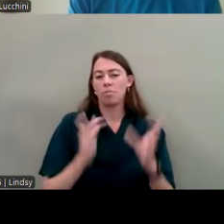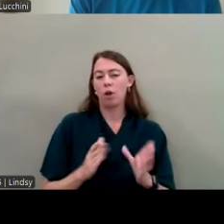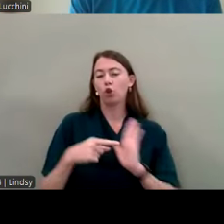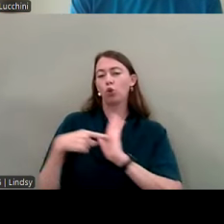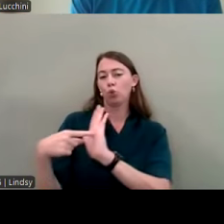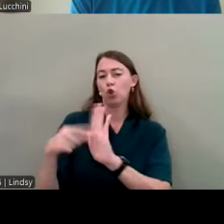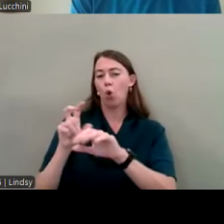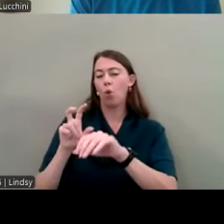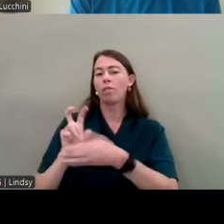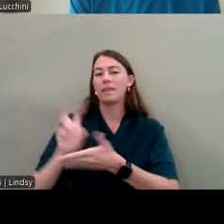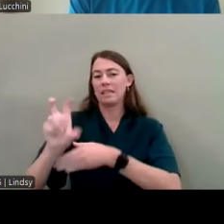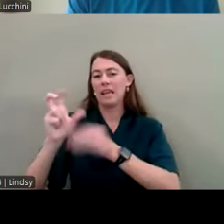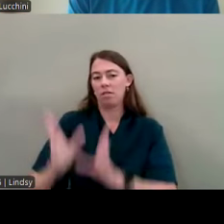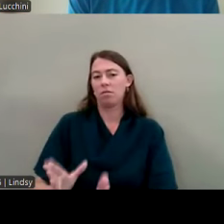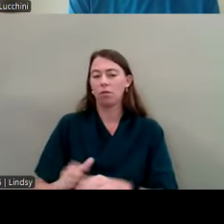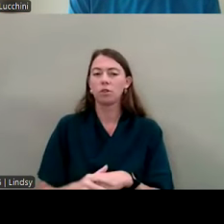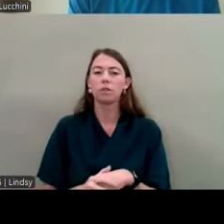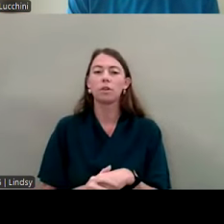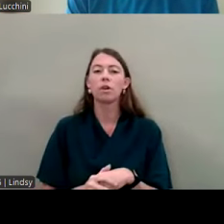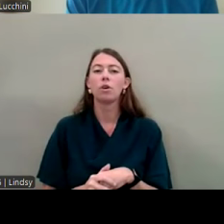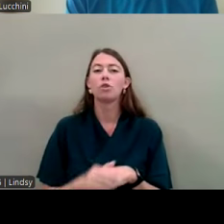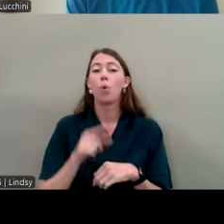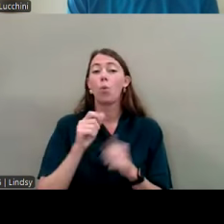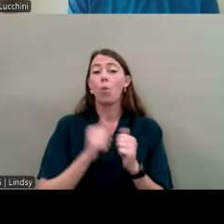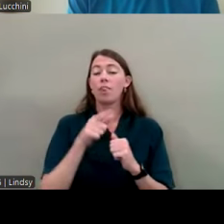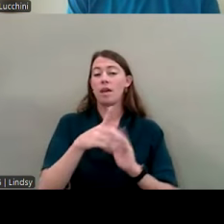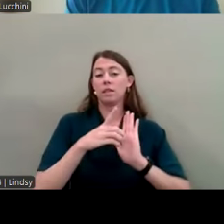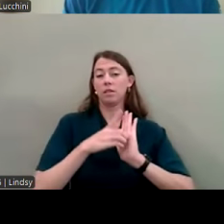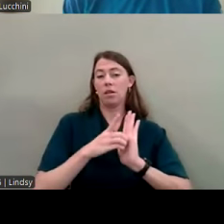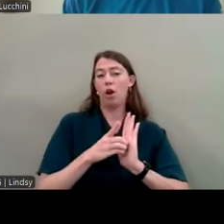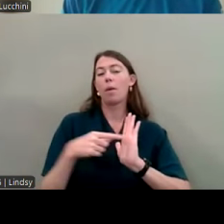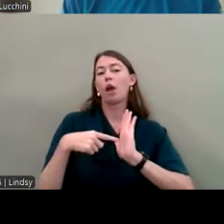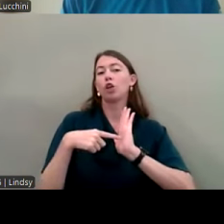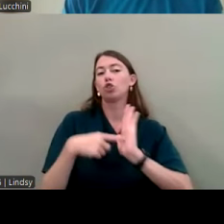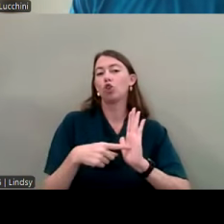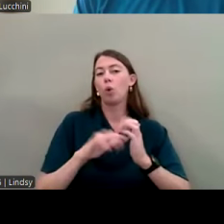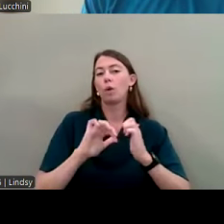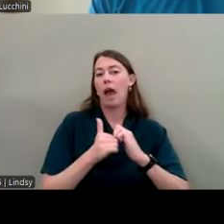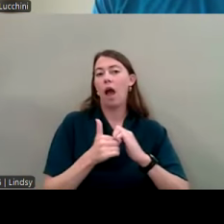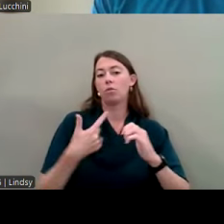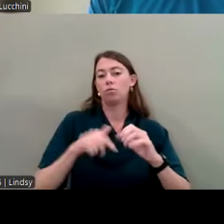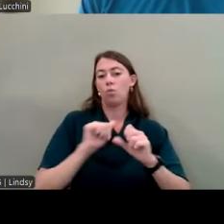with the concentration diagram we have presented before, this is another screen that is part of